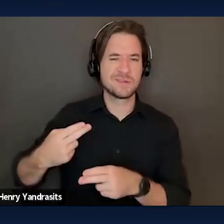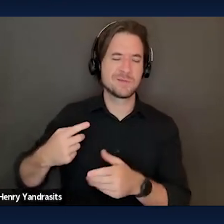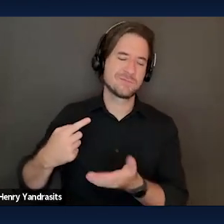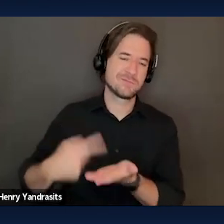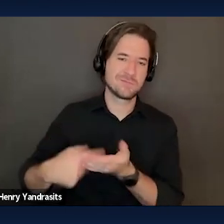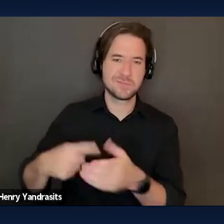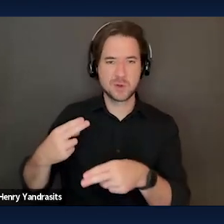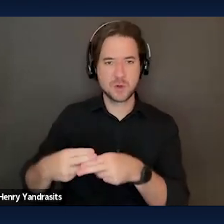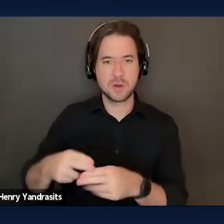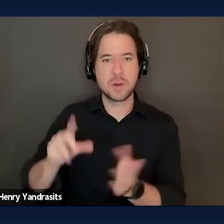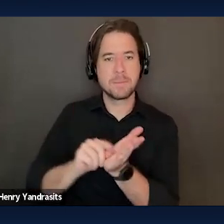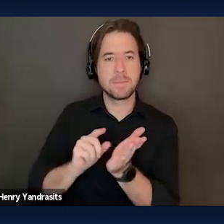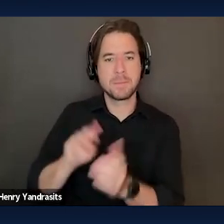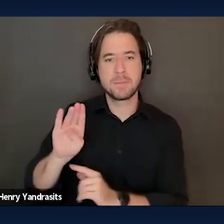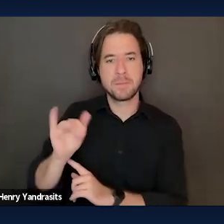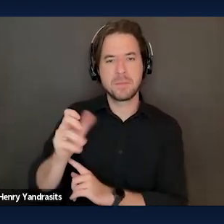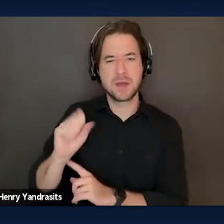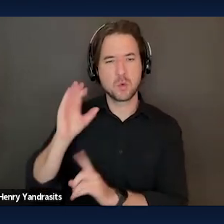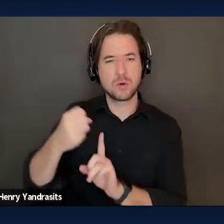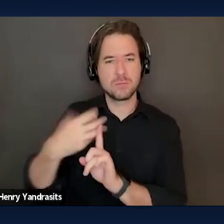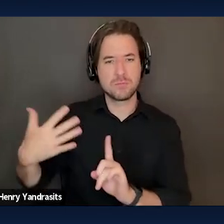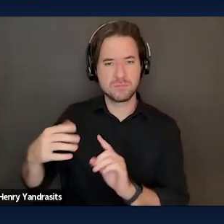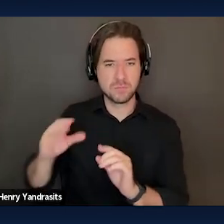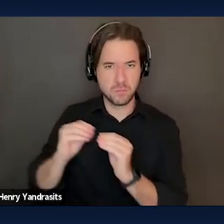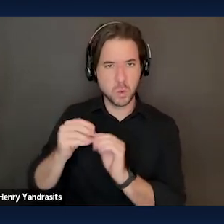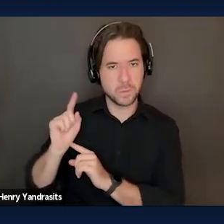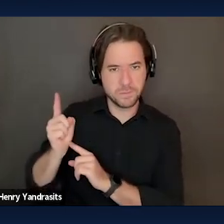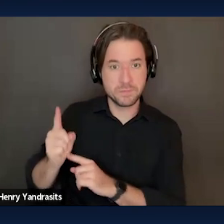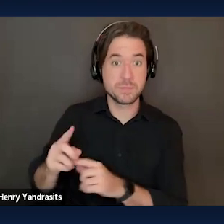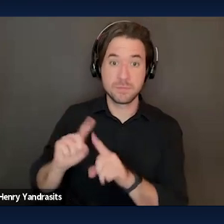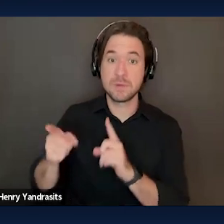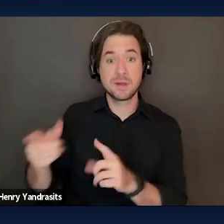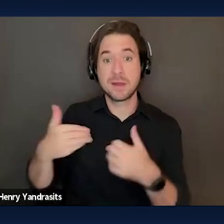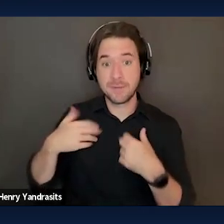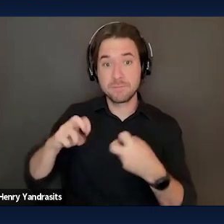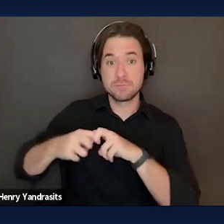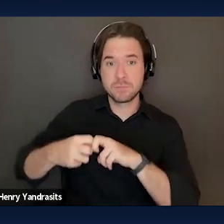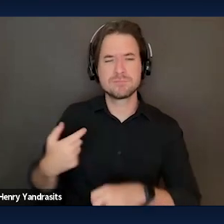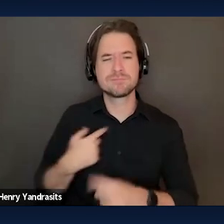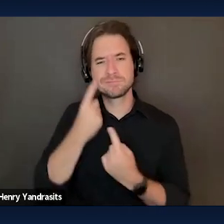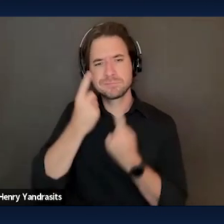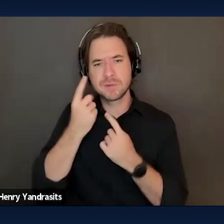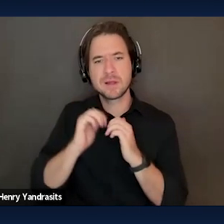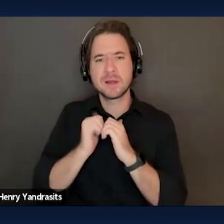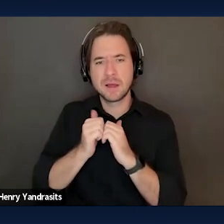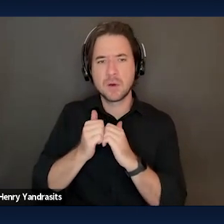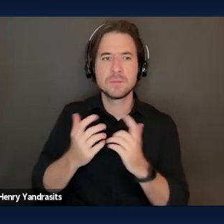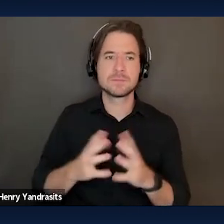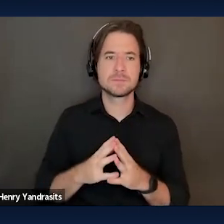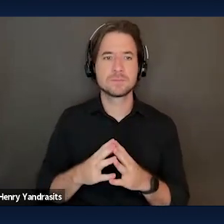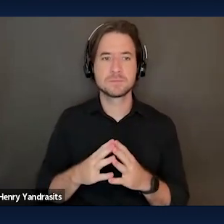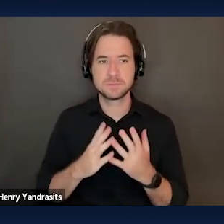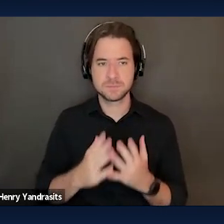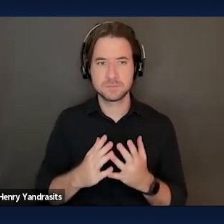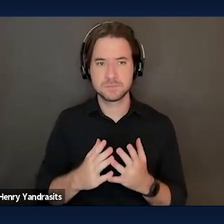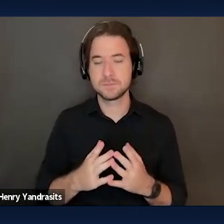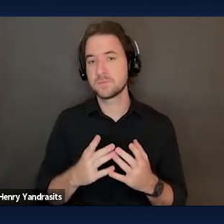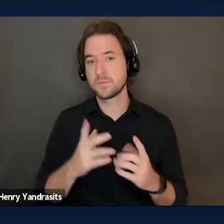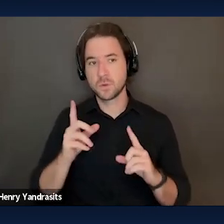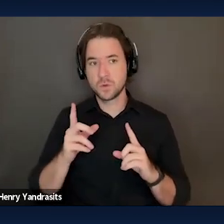But there's the problems there. And I was thinking about how… in doing systematic reviews.